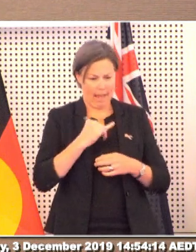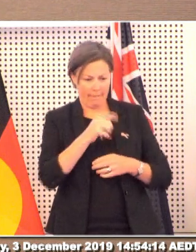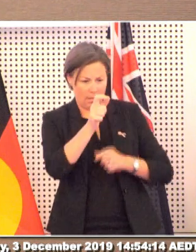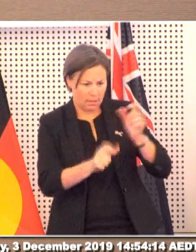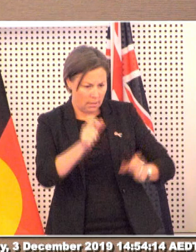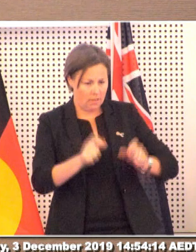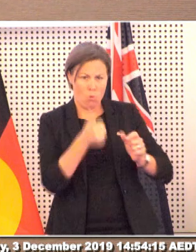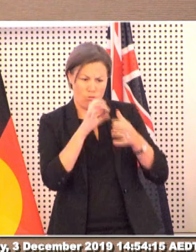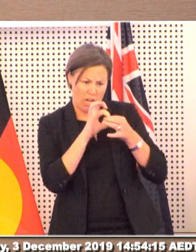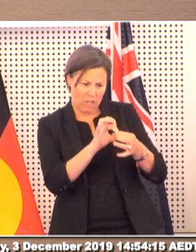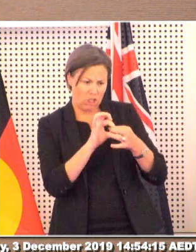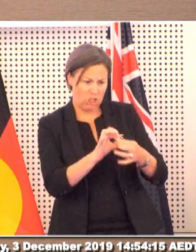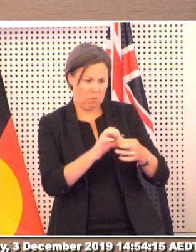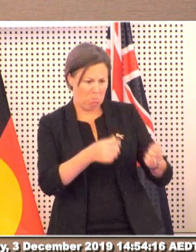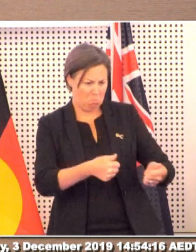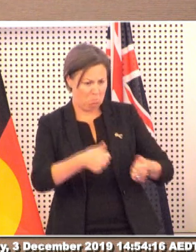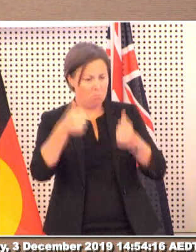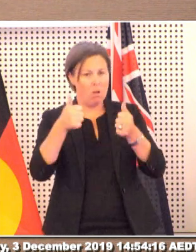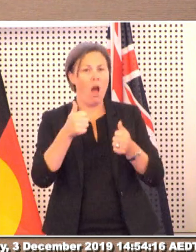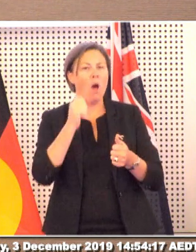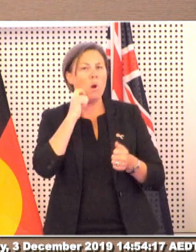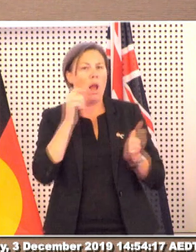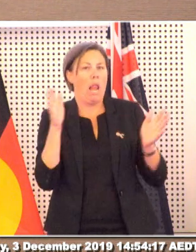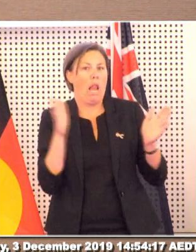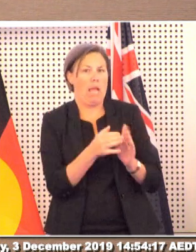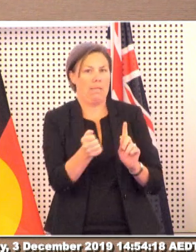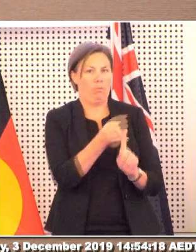But in situations where we have a casualised workforce, this is often in